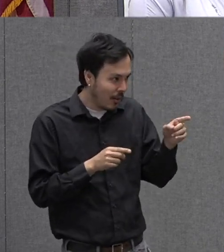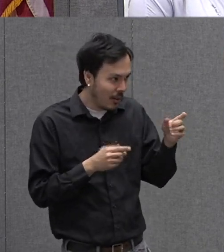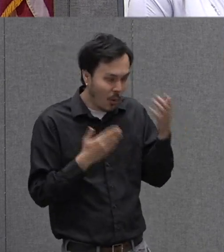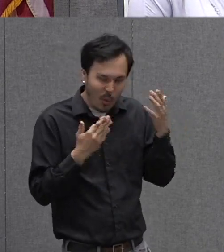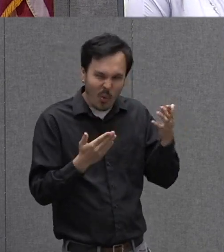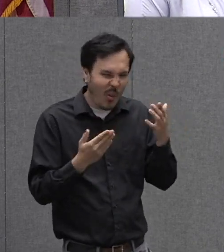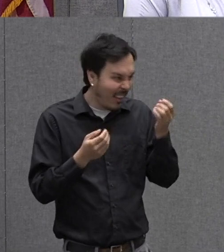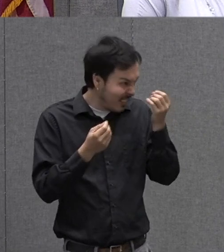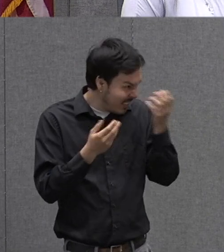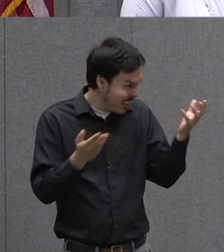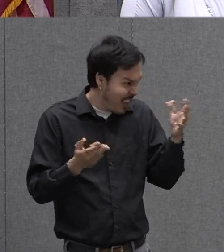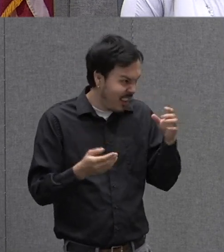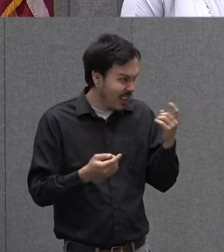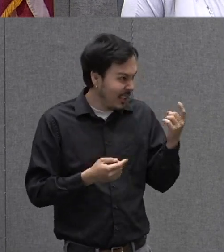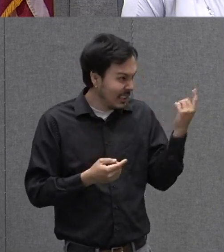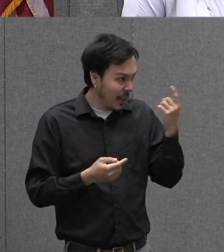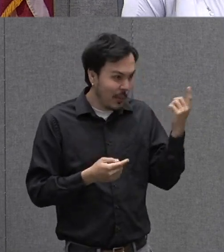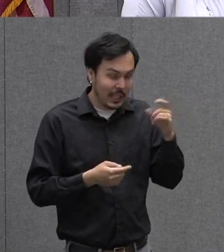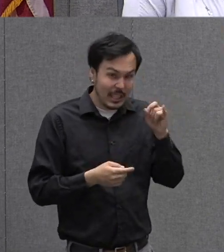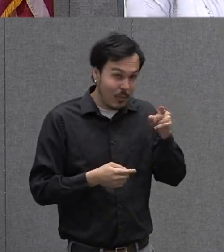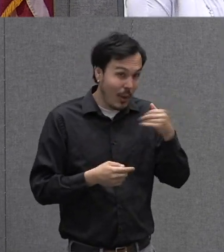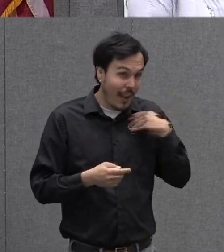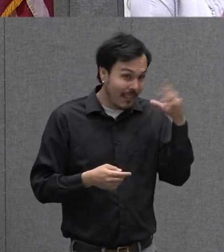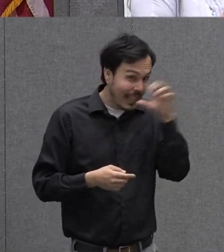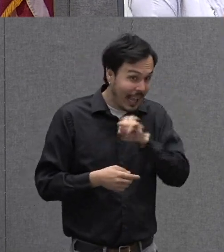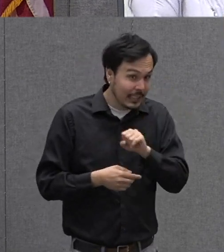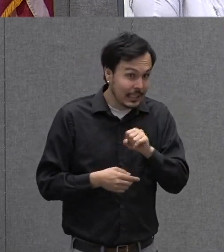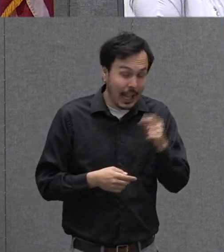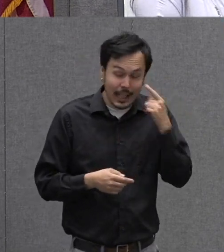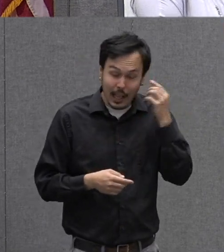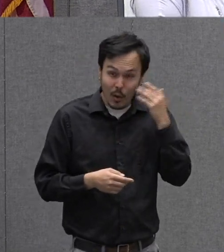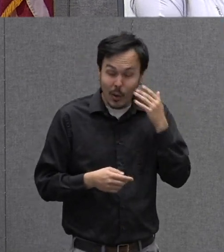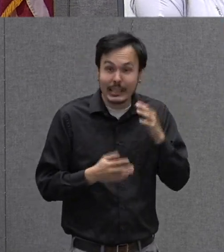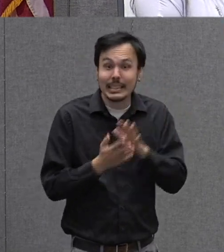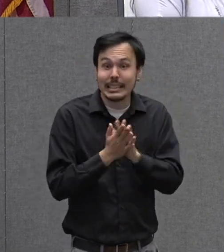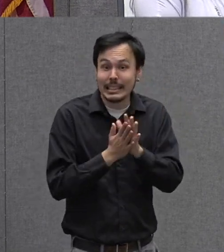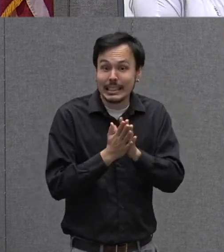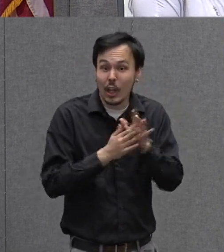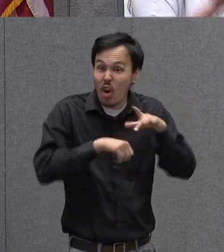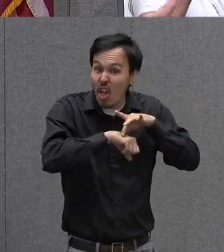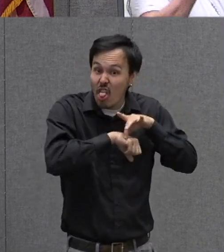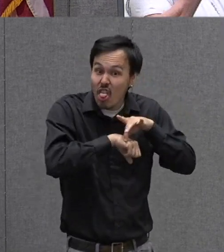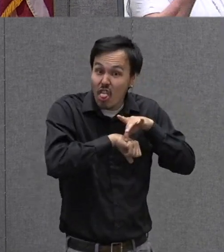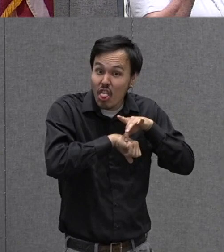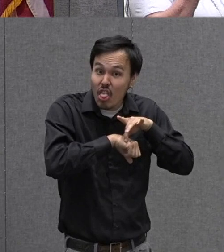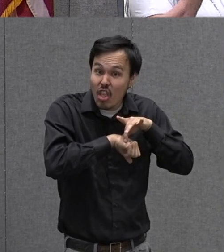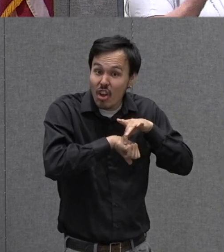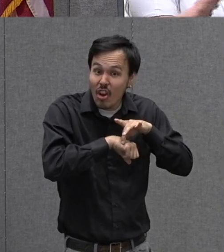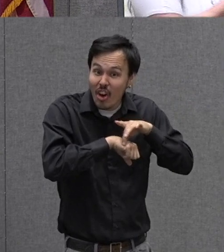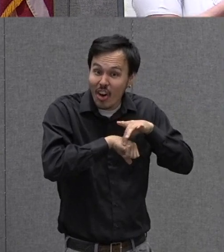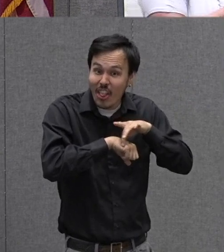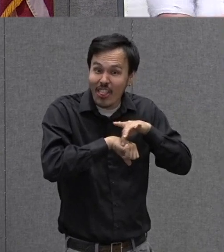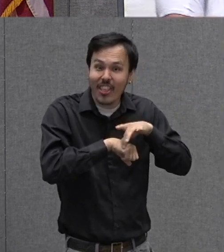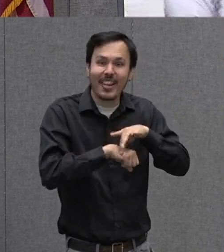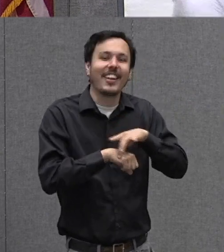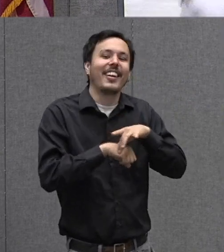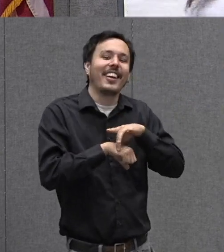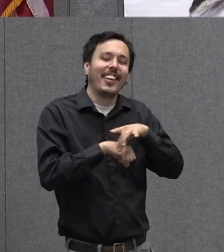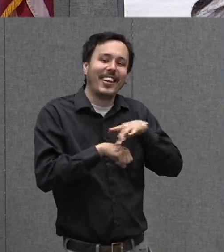what your guess is. I think I know. Is it the Earth? Yay!